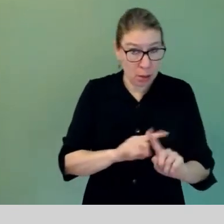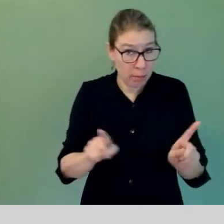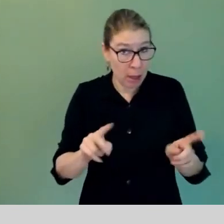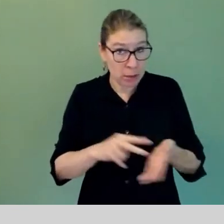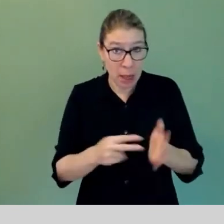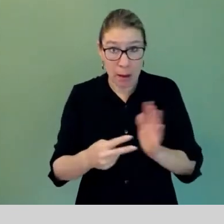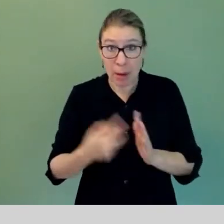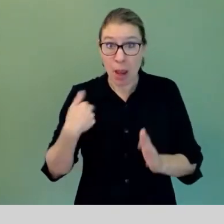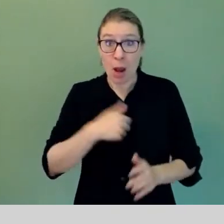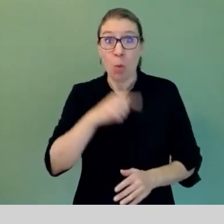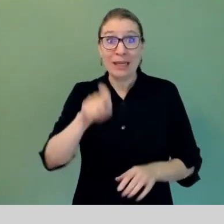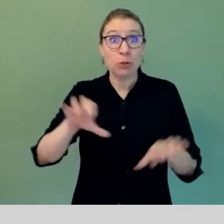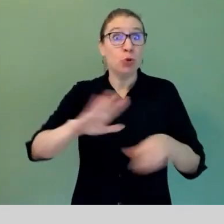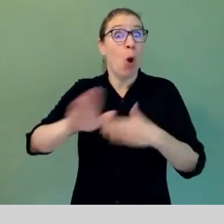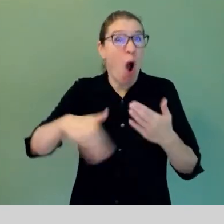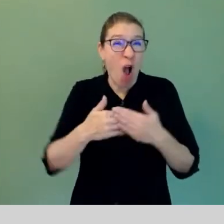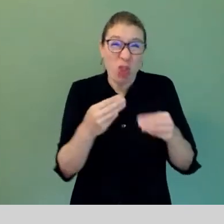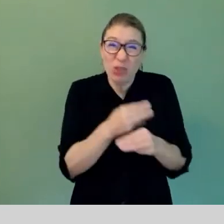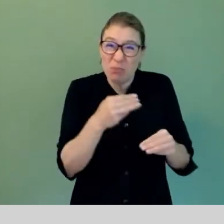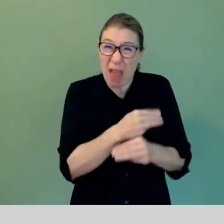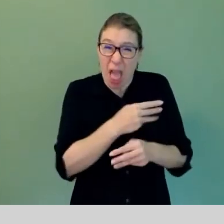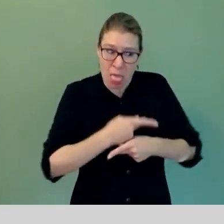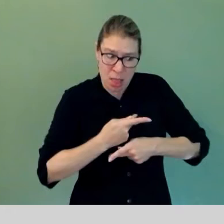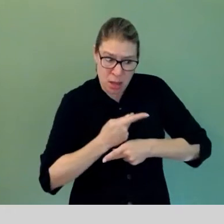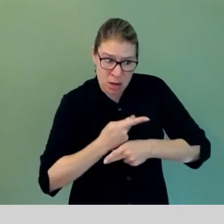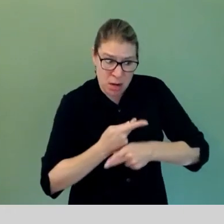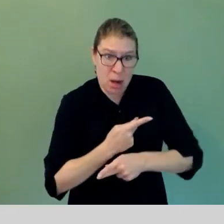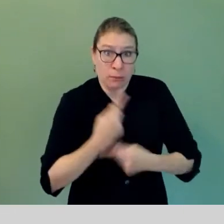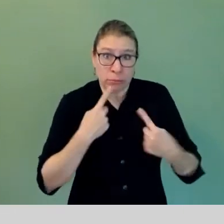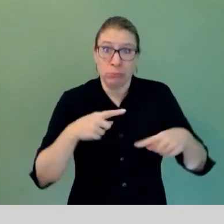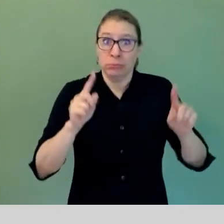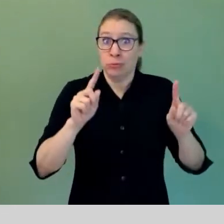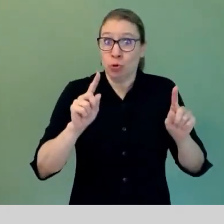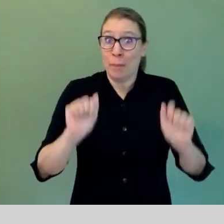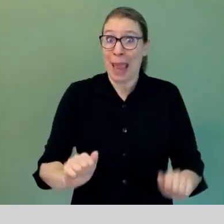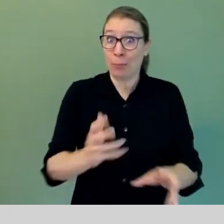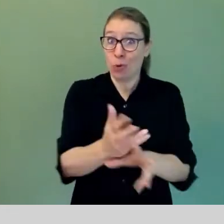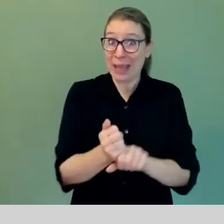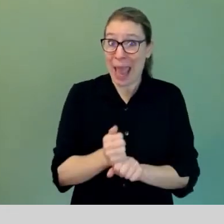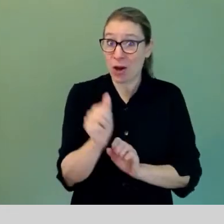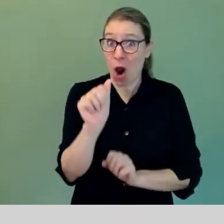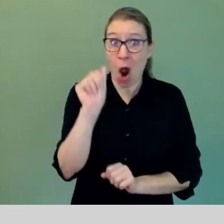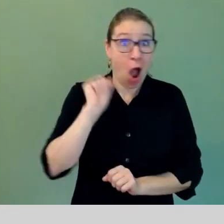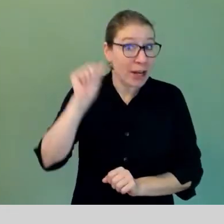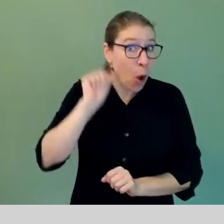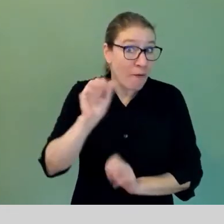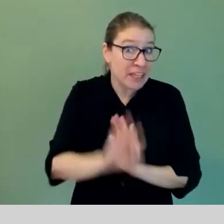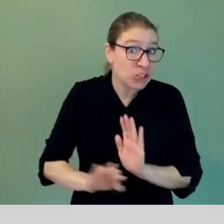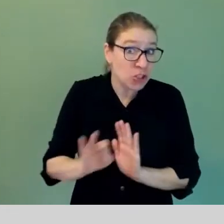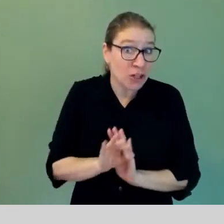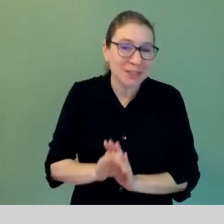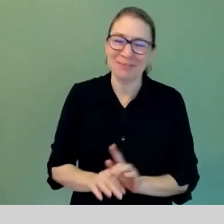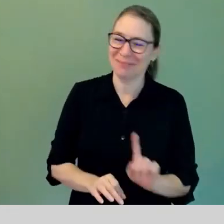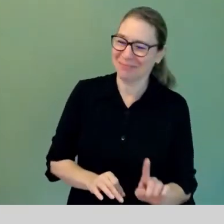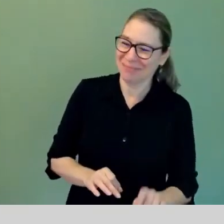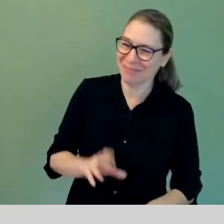So does that really mean we need to do all those mathematical calculations before we can get any audio features?